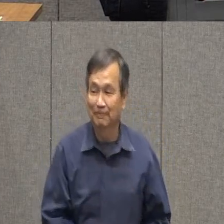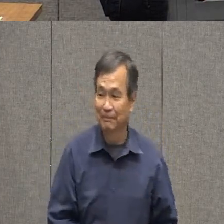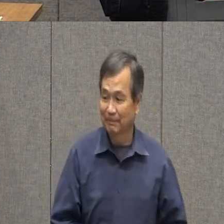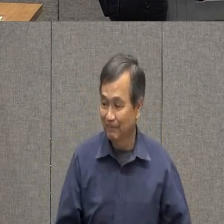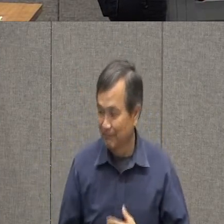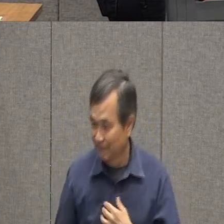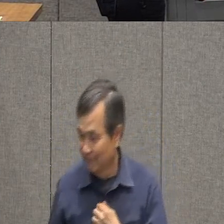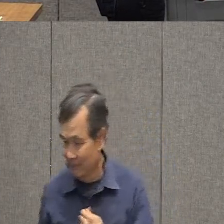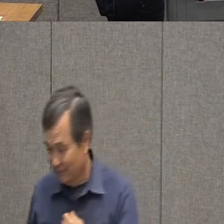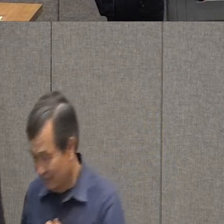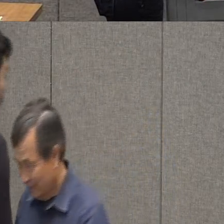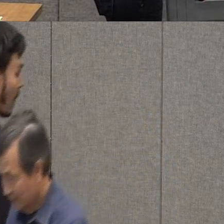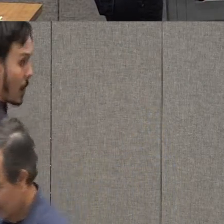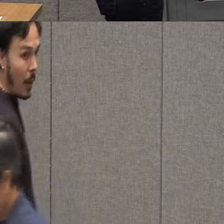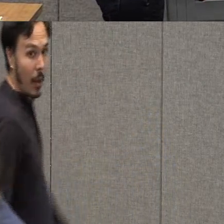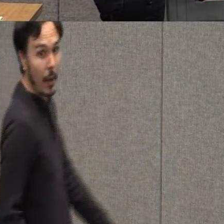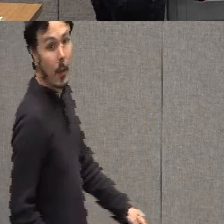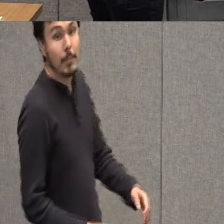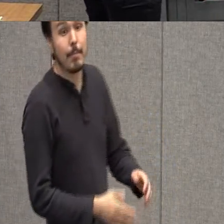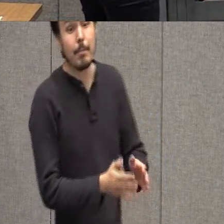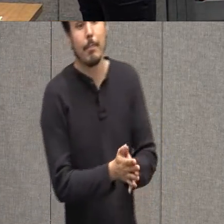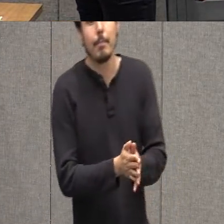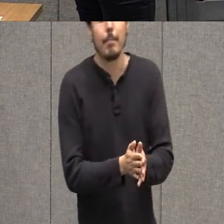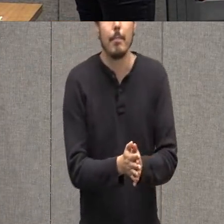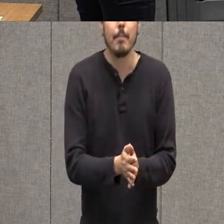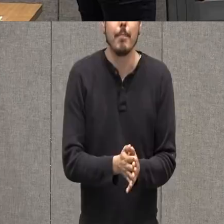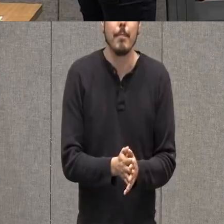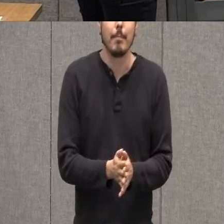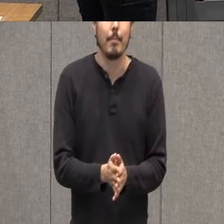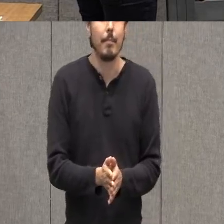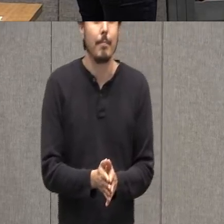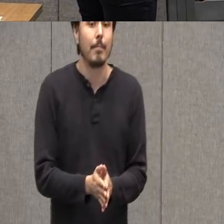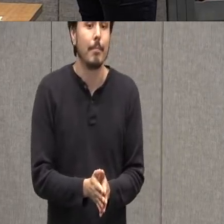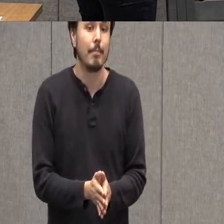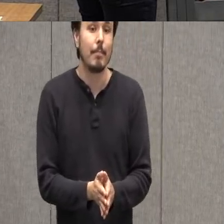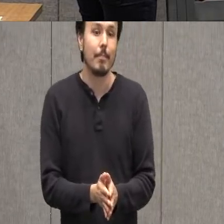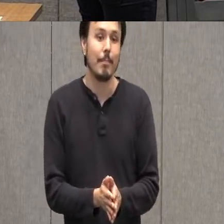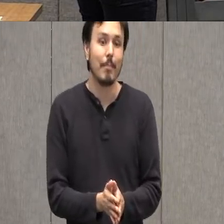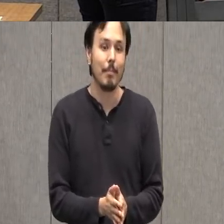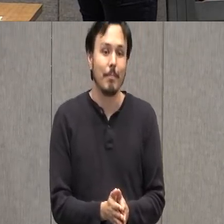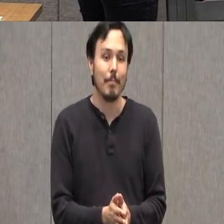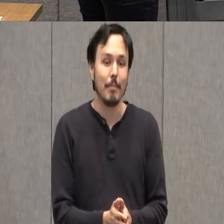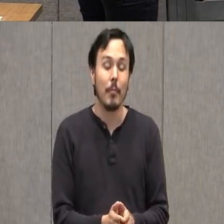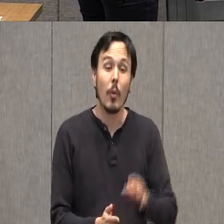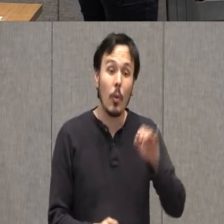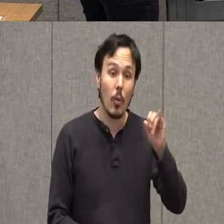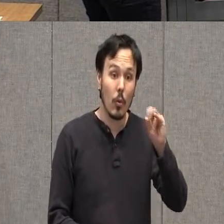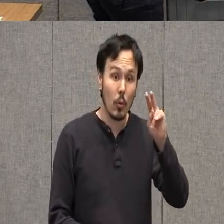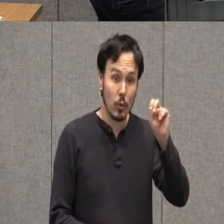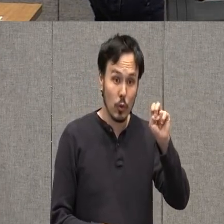we have circles to show that they move. And then I have a smaller elbow over here.